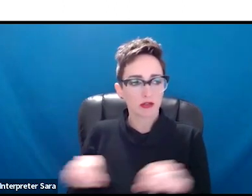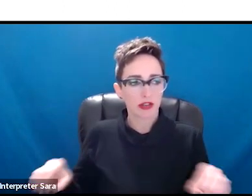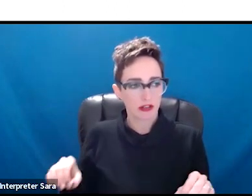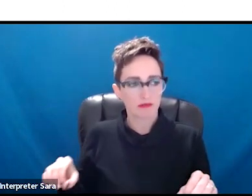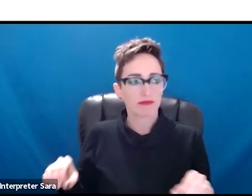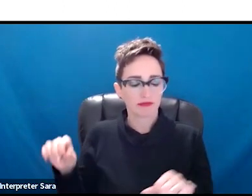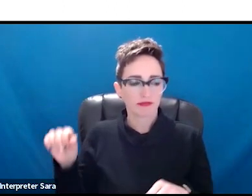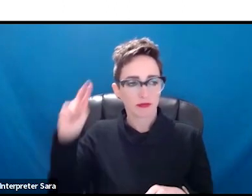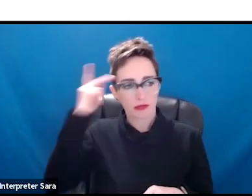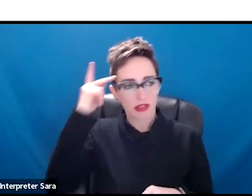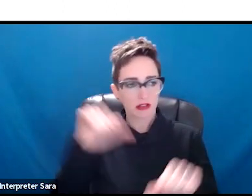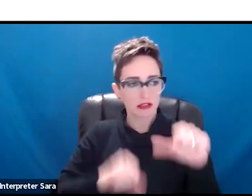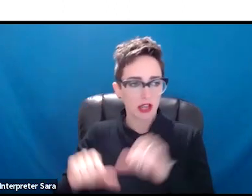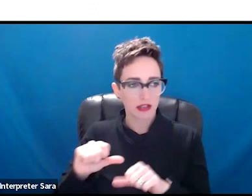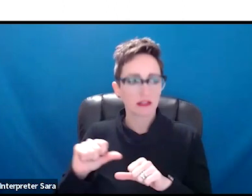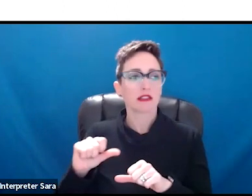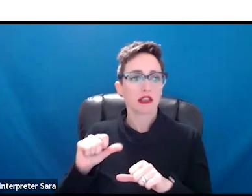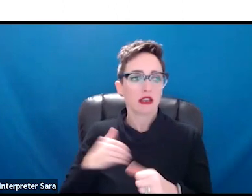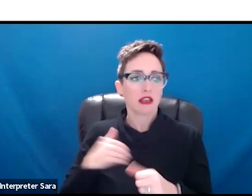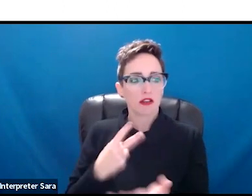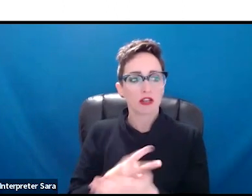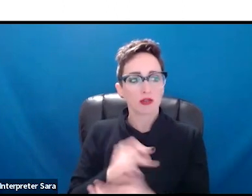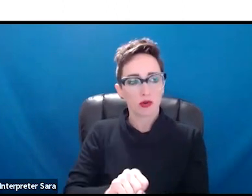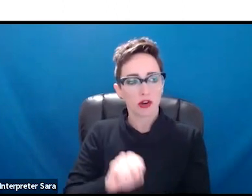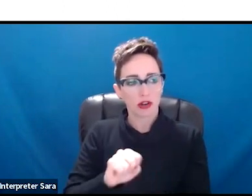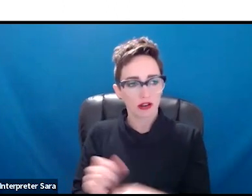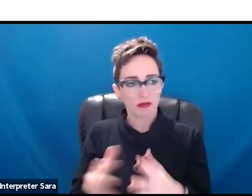graduate work in American Government at the Johns Hopkins University.